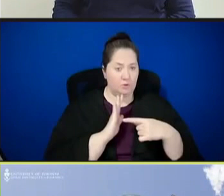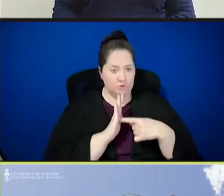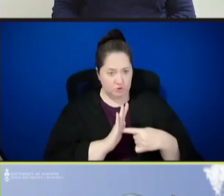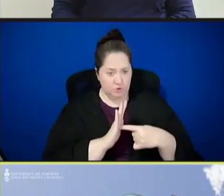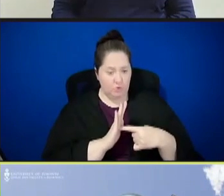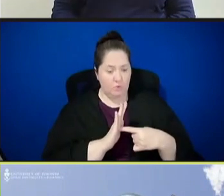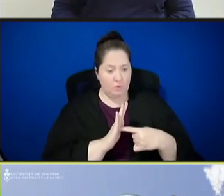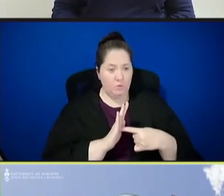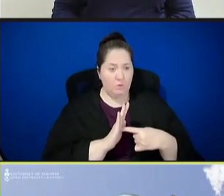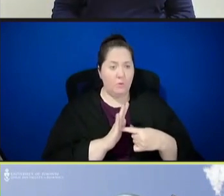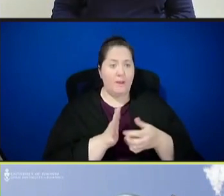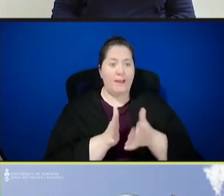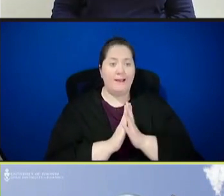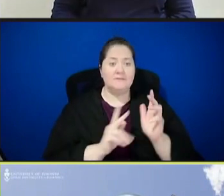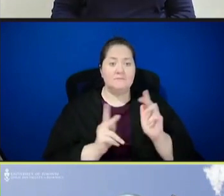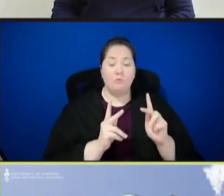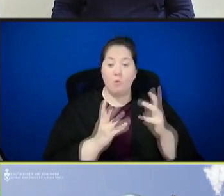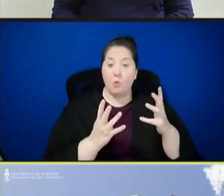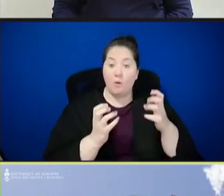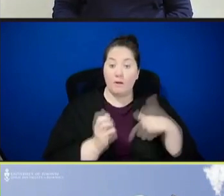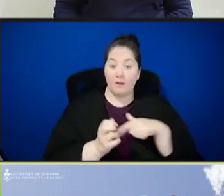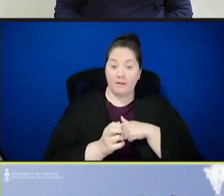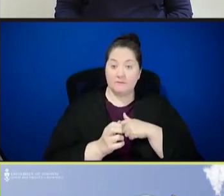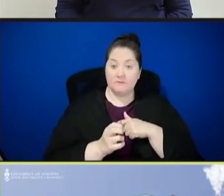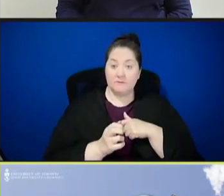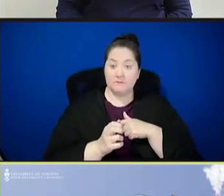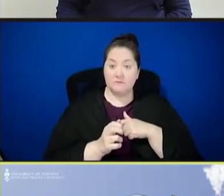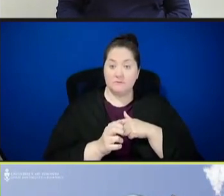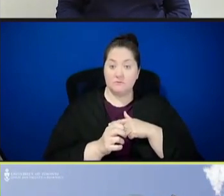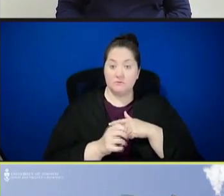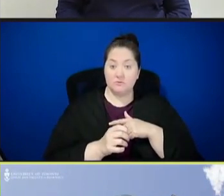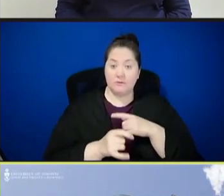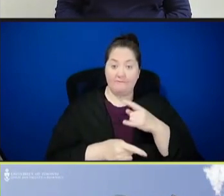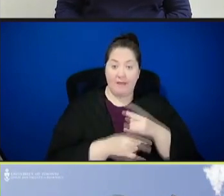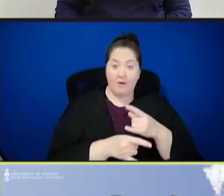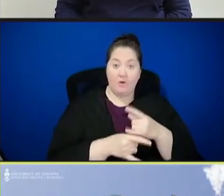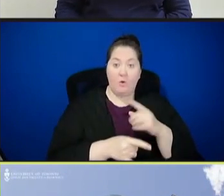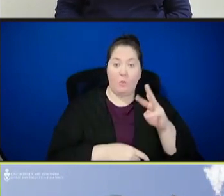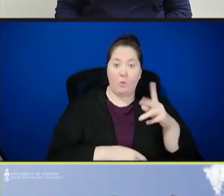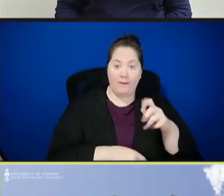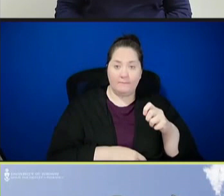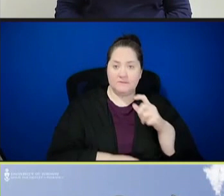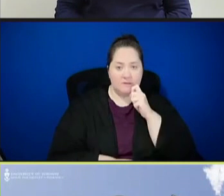is we asked people if they wanted us to leave alcohol wipes out of the vaccination process.